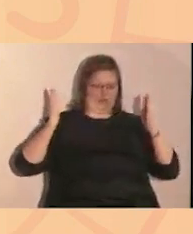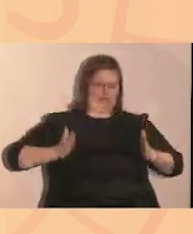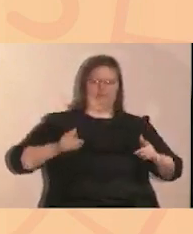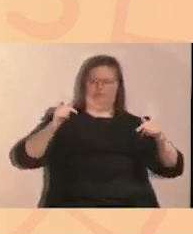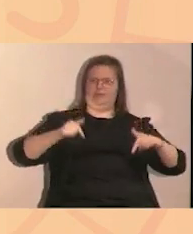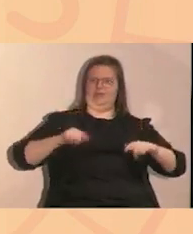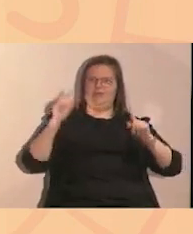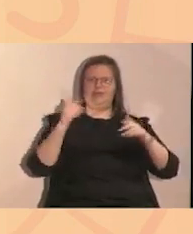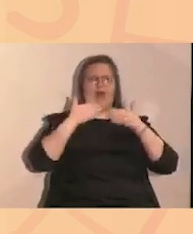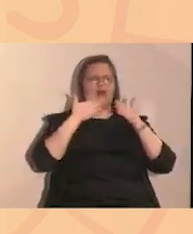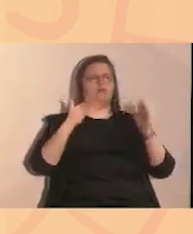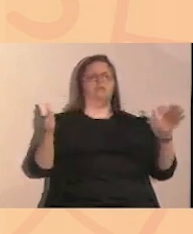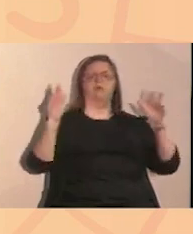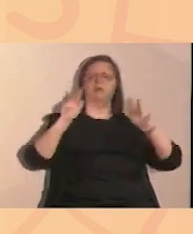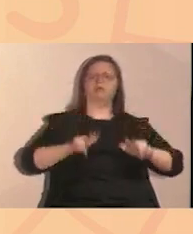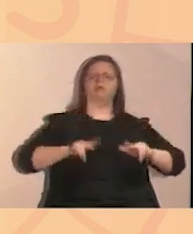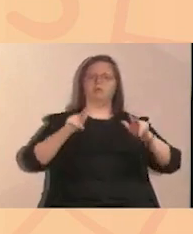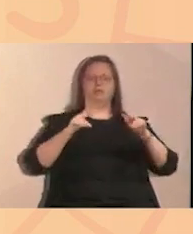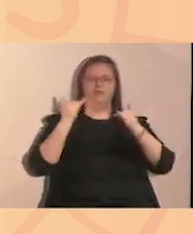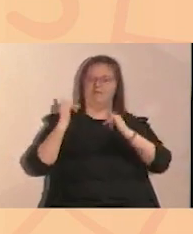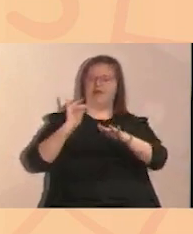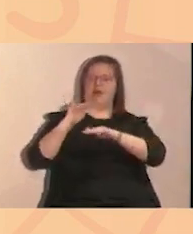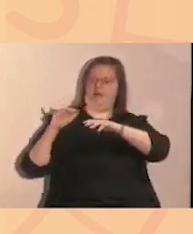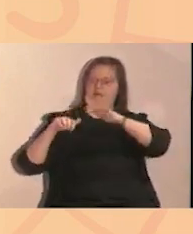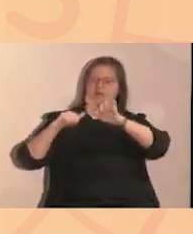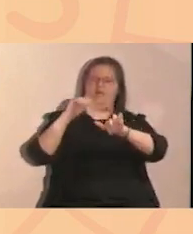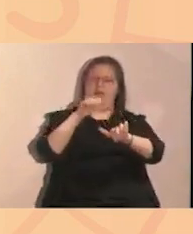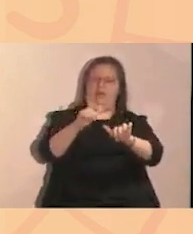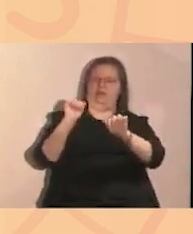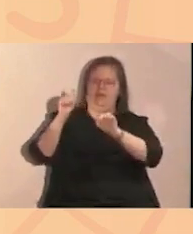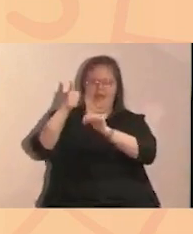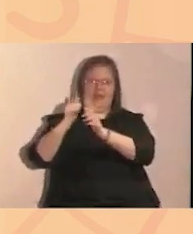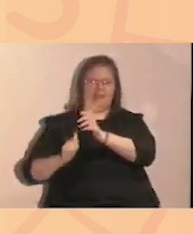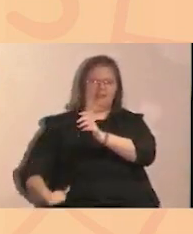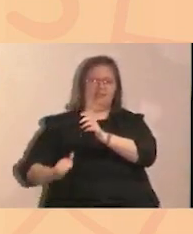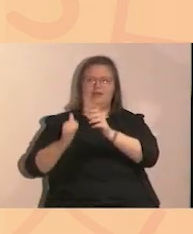declaration of the failure of the colonial agenda, a failure of imperialism and testament to the wisdom